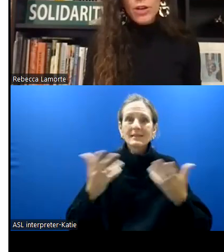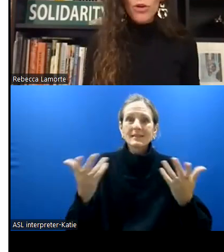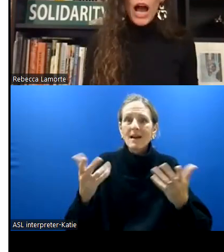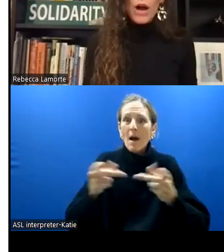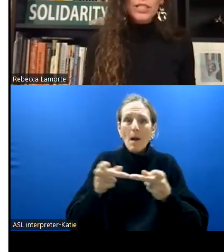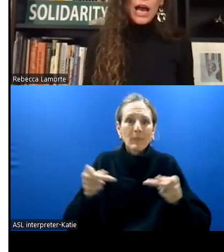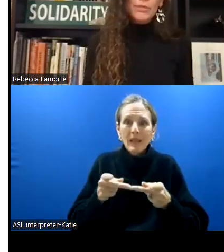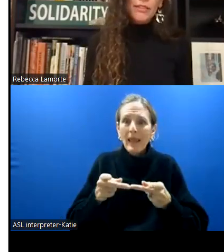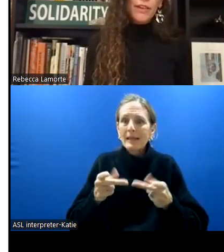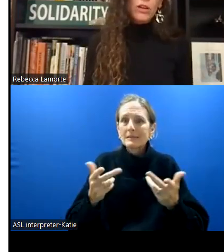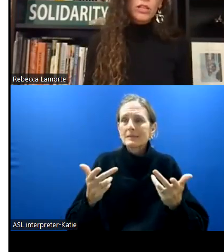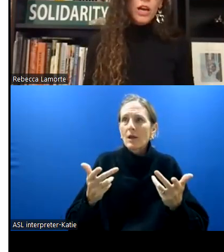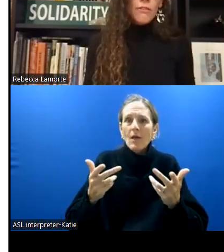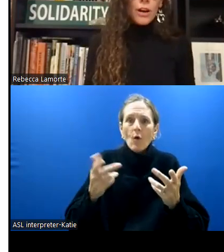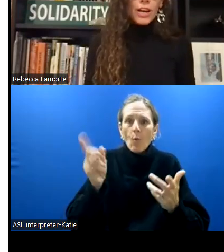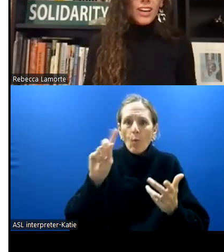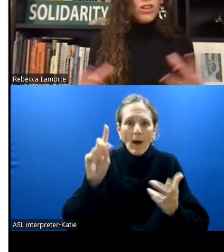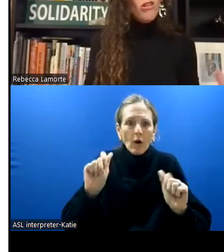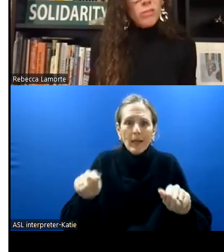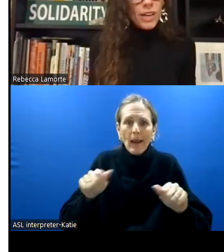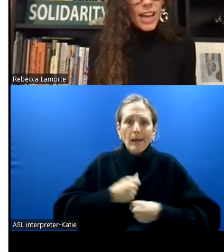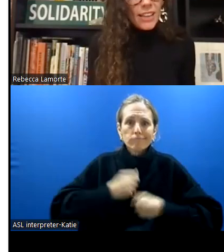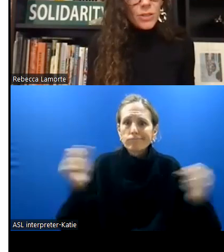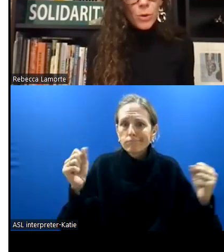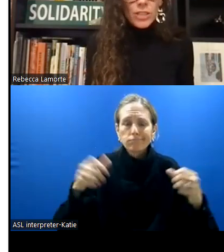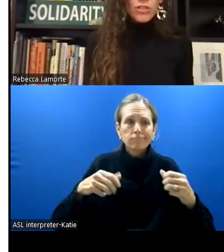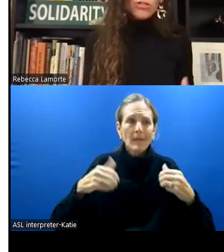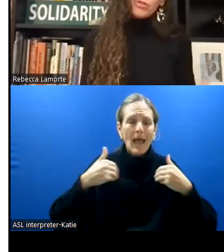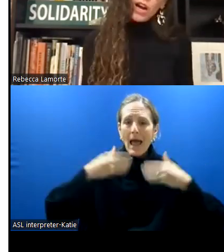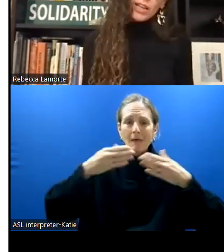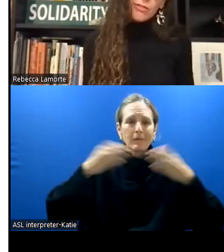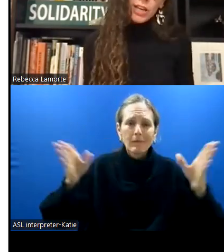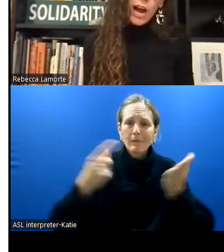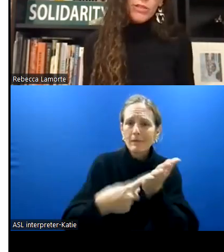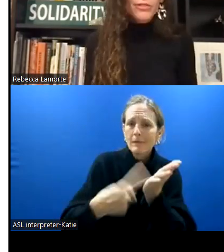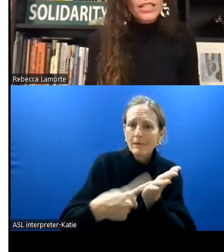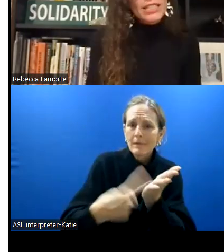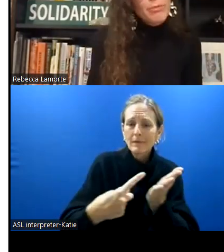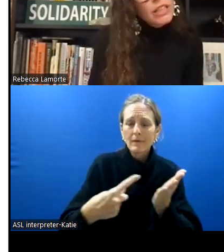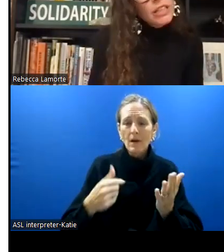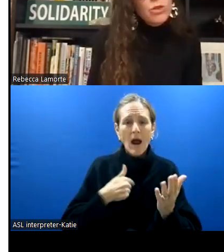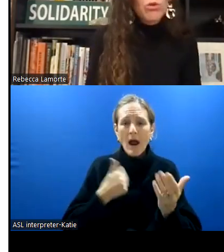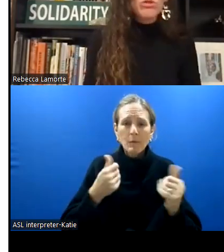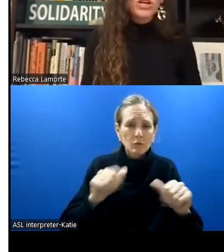I know how at times I felt very alone when I had these questions or was trying to figure out different accessibility tools